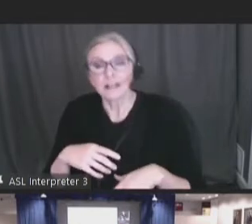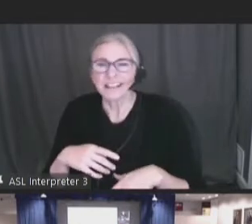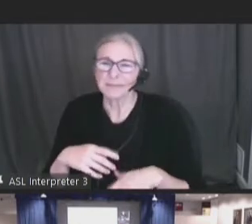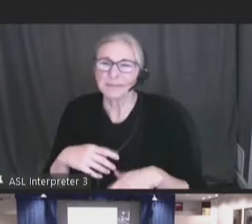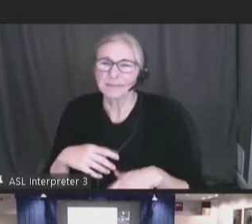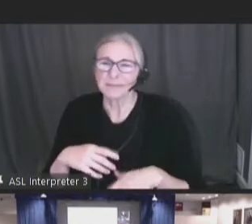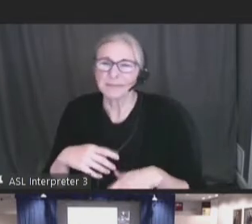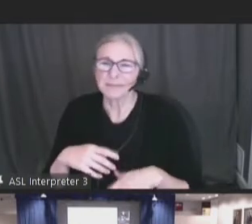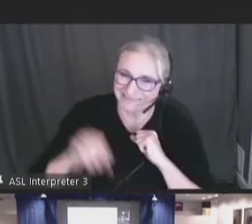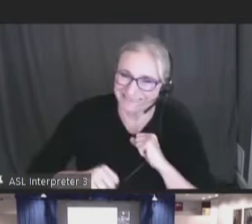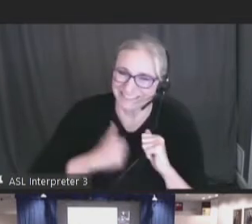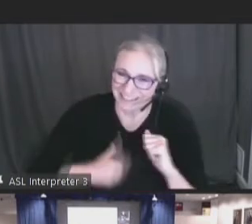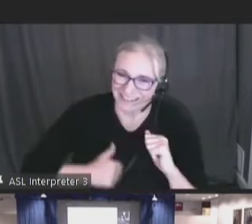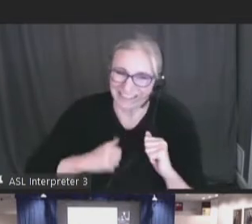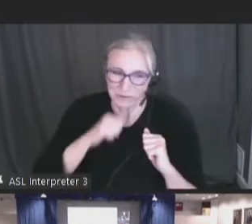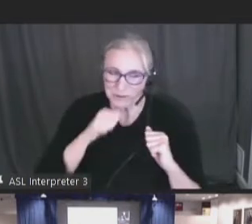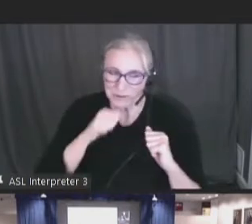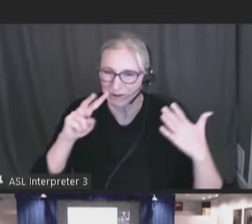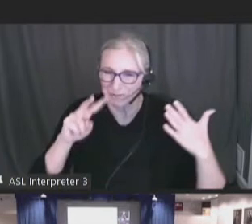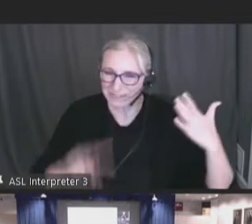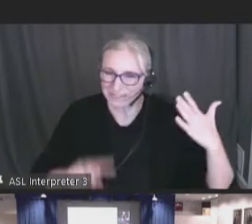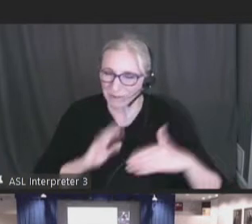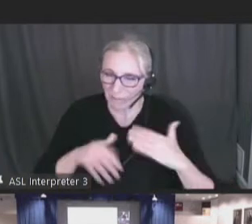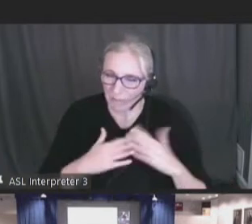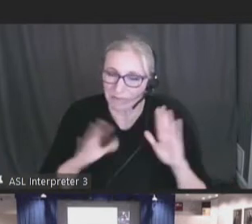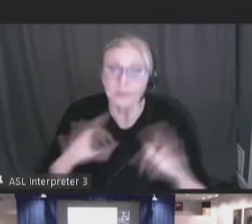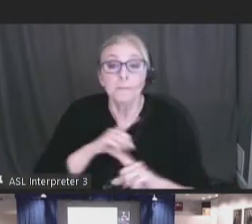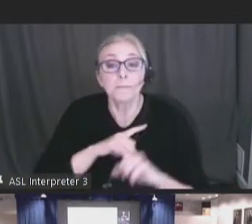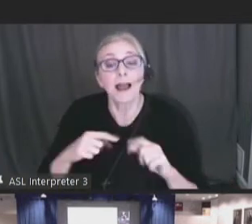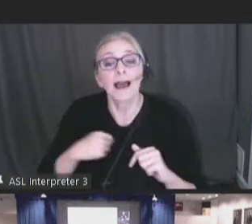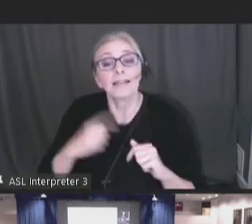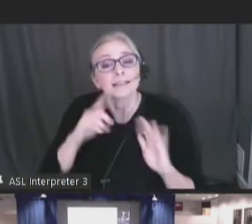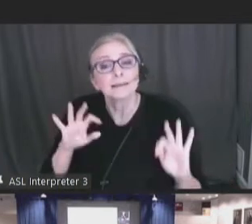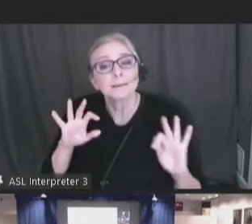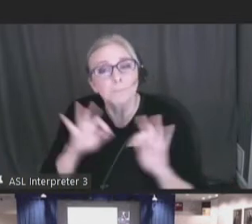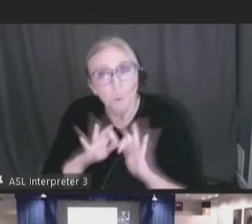I won't voice over all of them. But what I think is important in to -- is to acknowledge